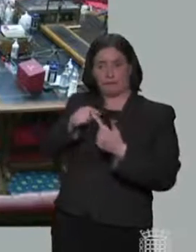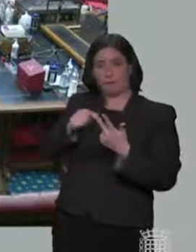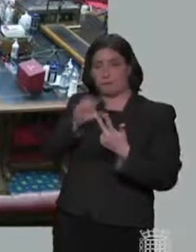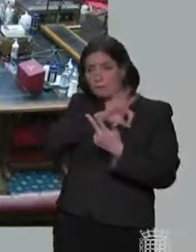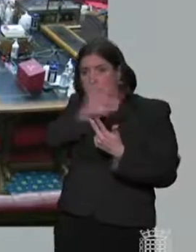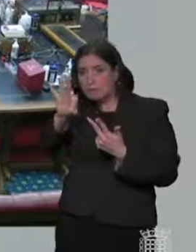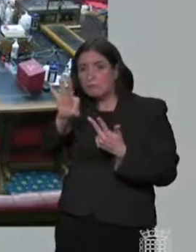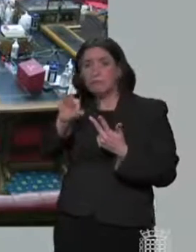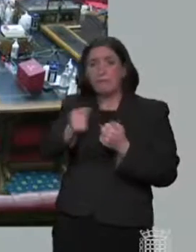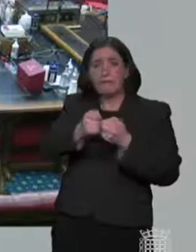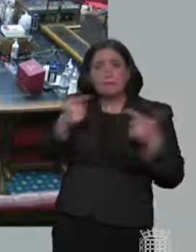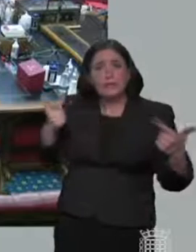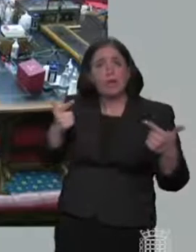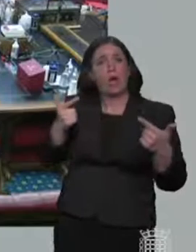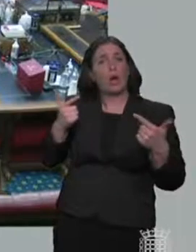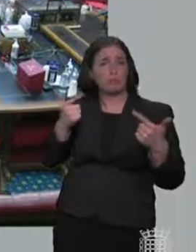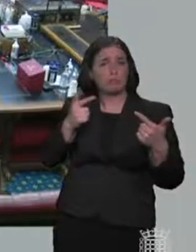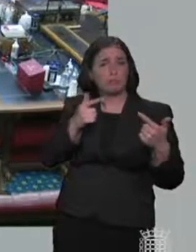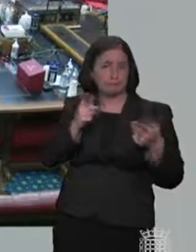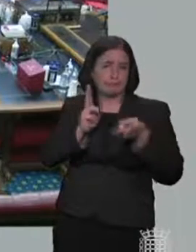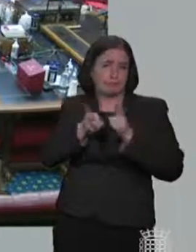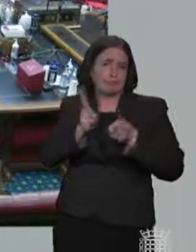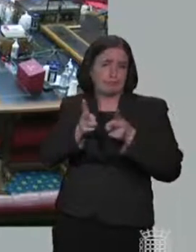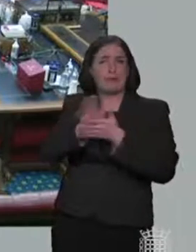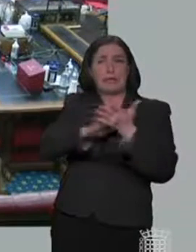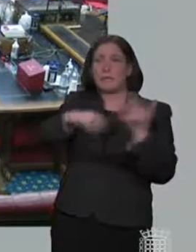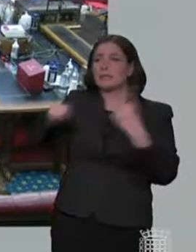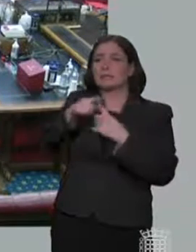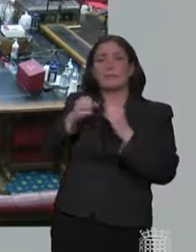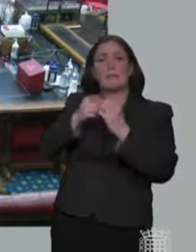which helps sign language users communicate remotely not just for work and business